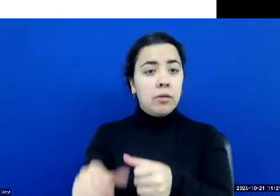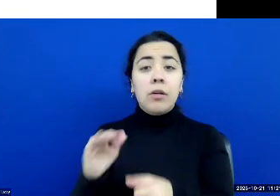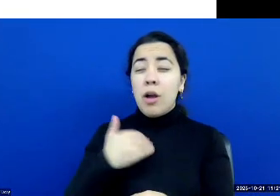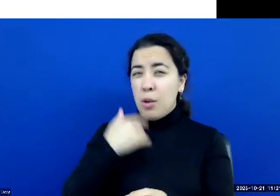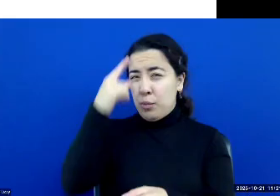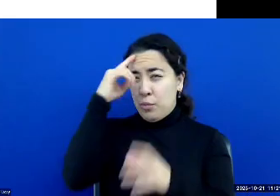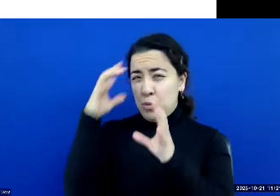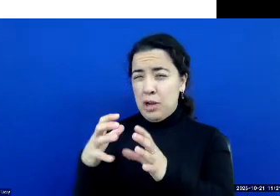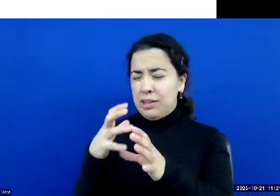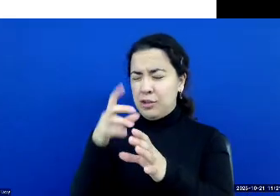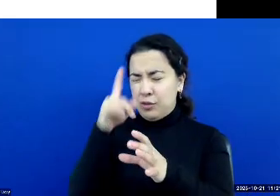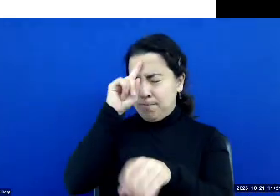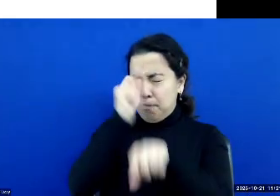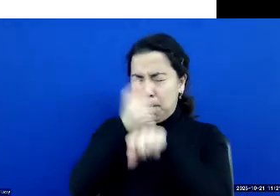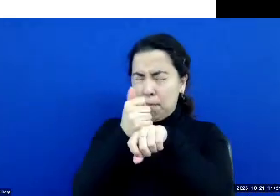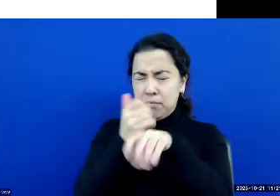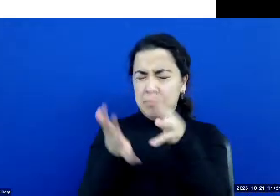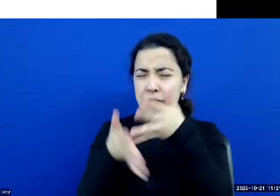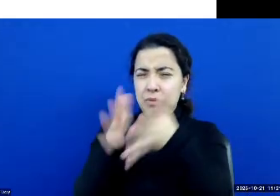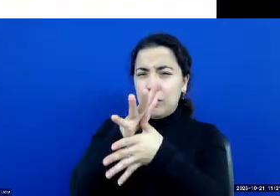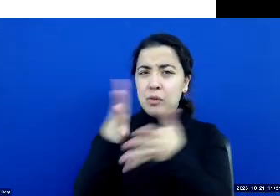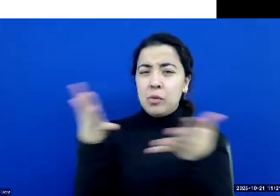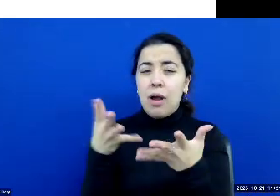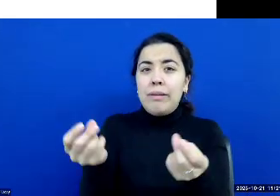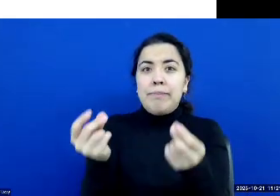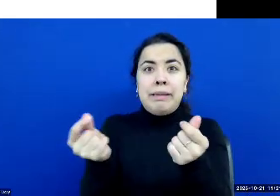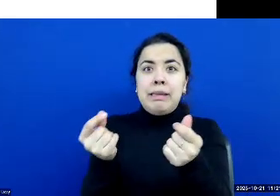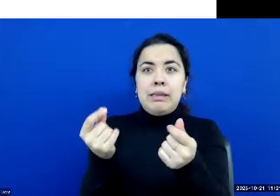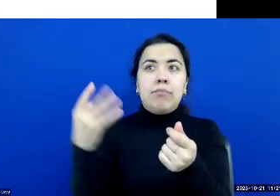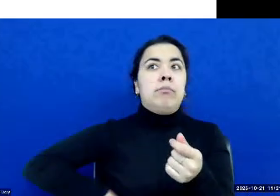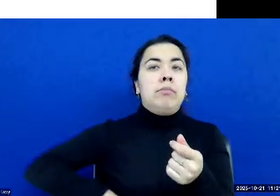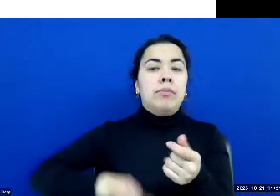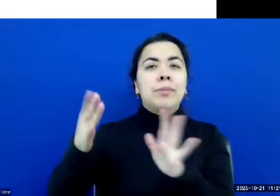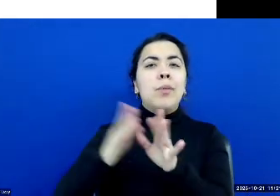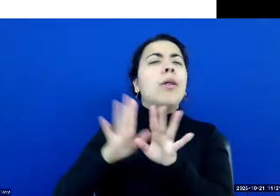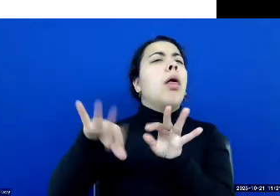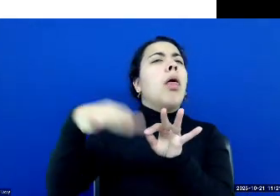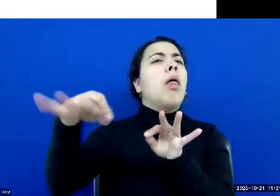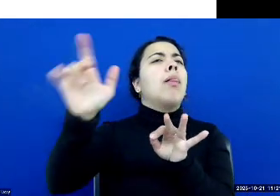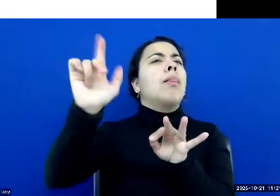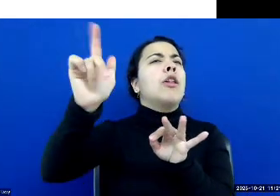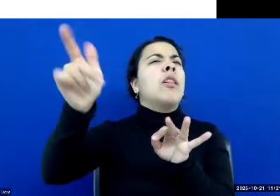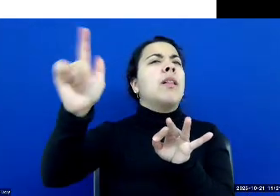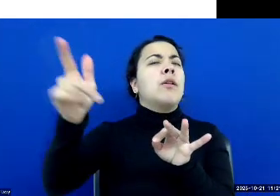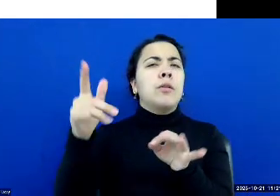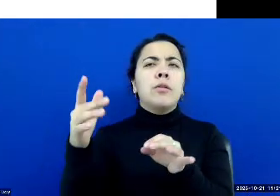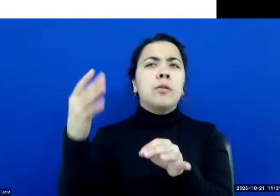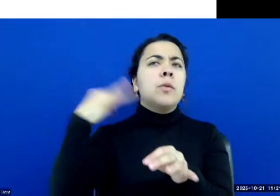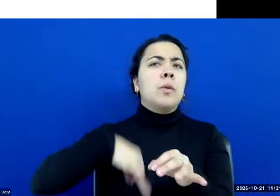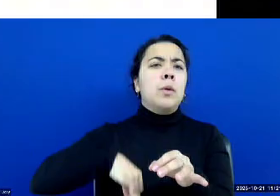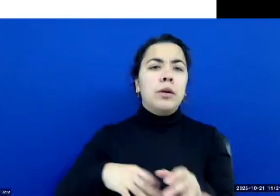Kathleen DeForest: Our brains are hardwired to prioritize immediate rewards over delayed rewards.